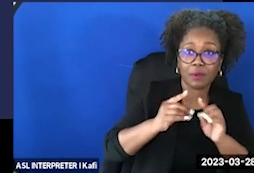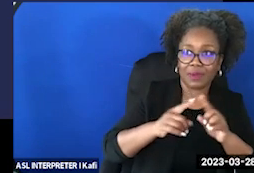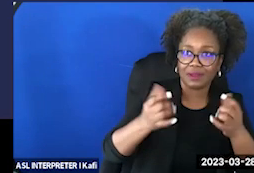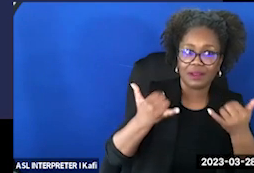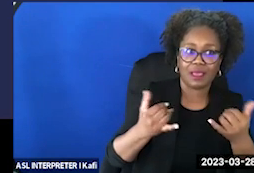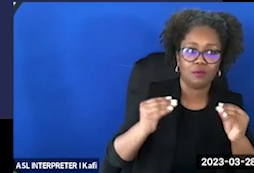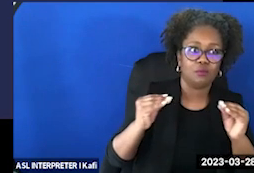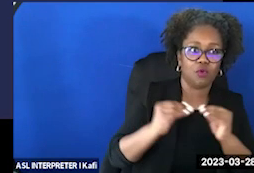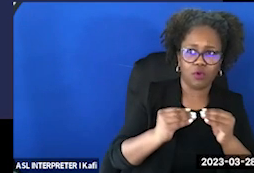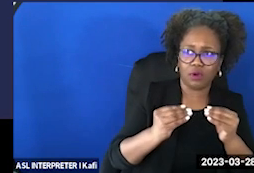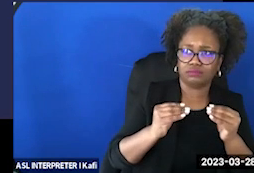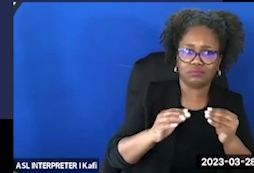Debbie Stine, Science & Technology Policy Academy: Okay, so